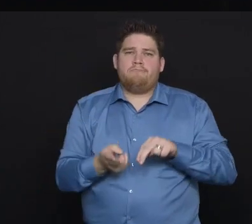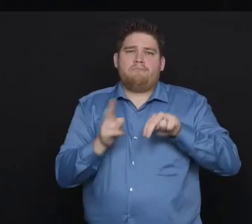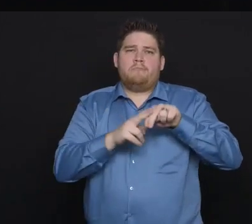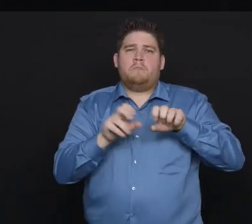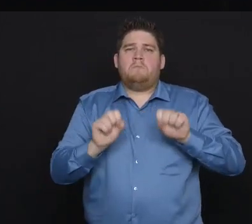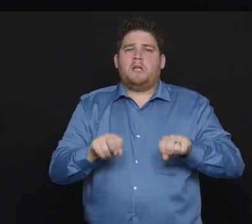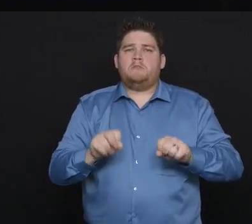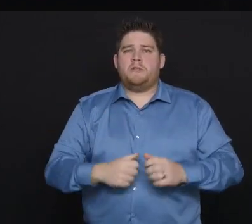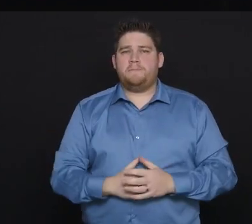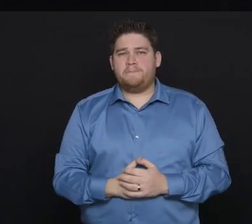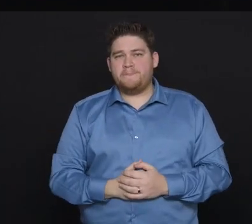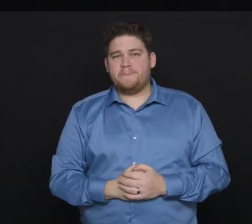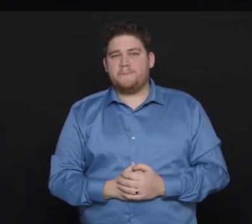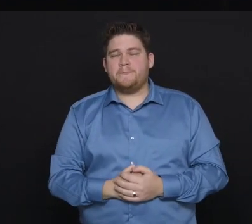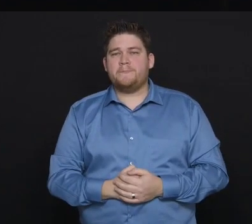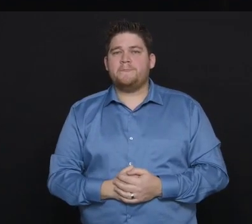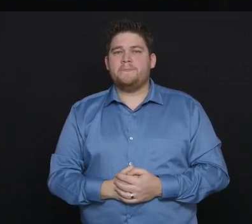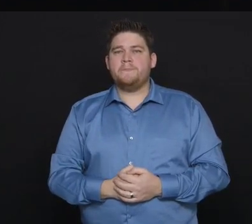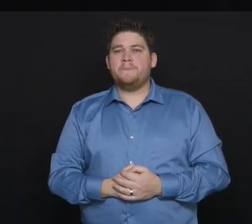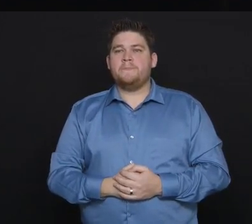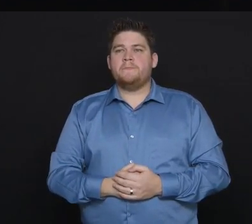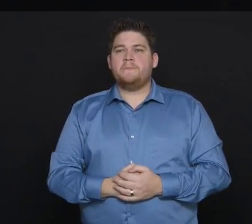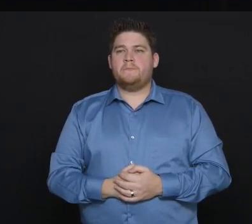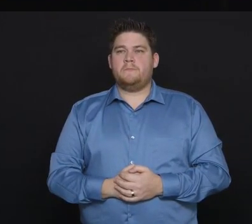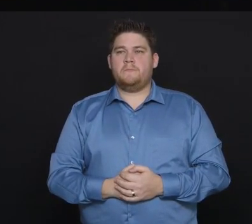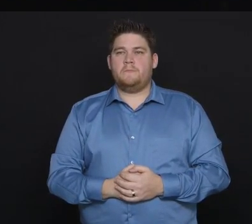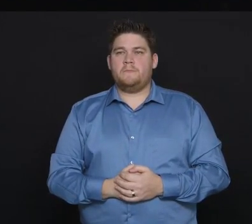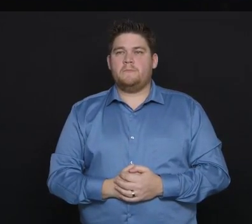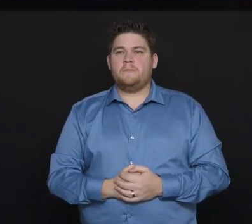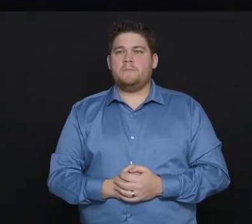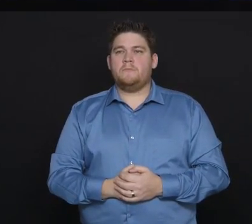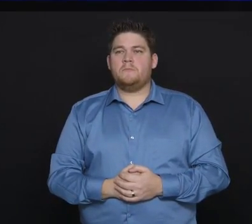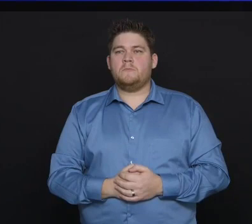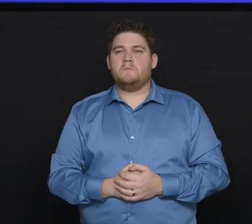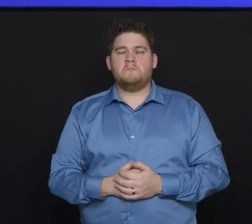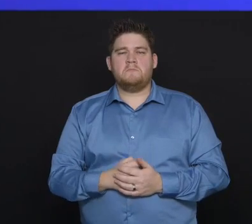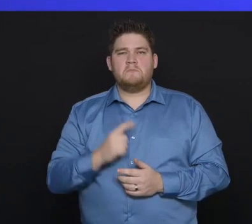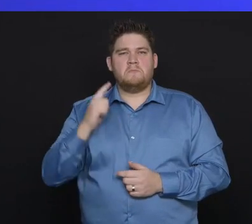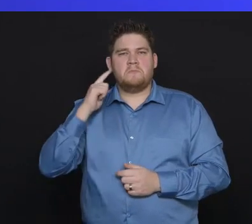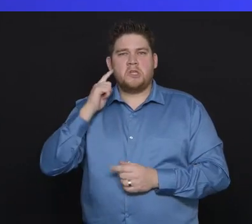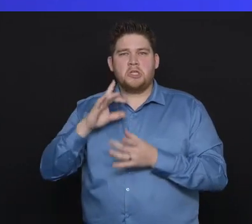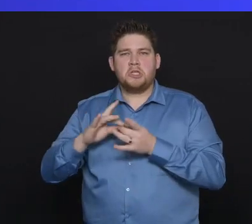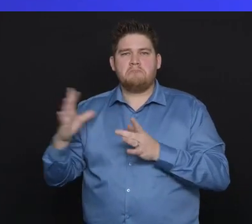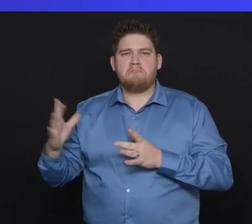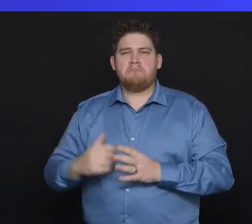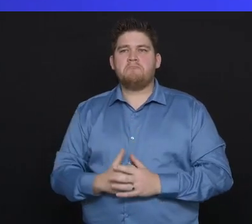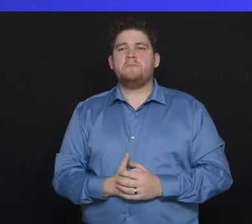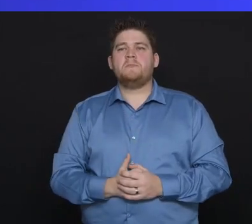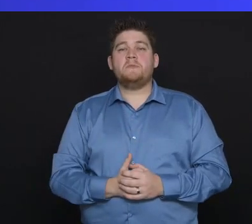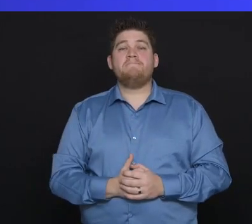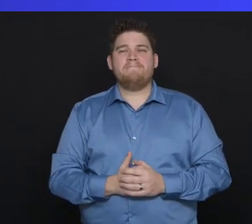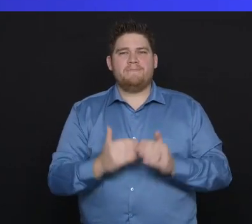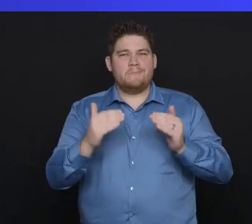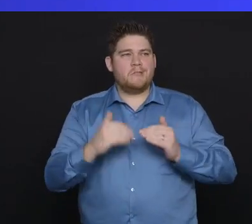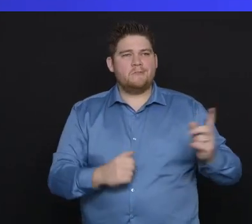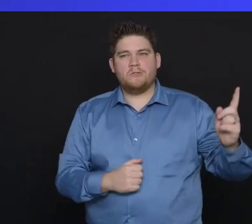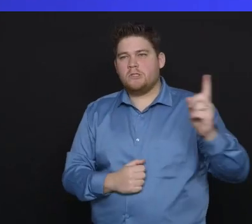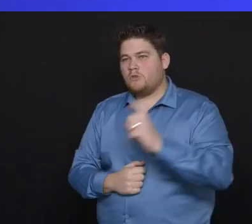In different parts of the province. Those 17 sites we will prepare and